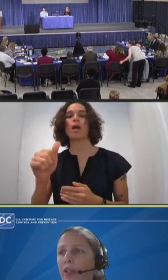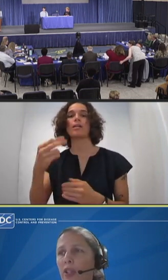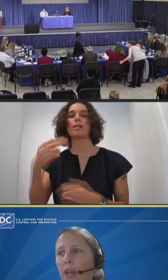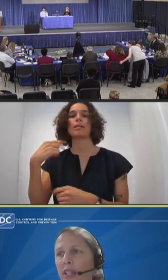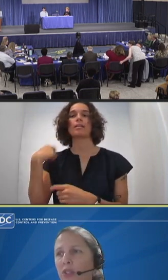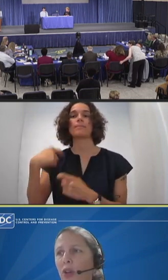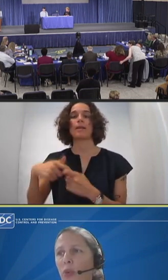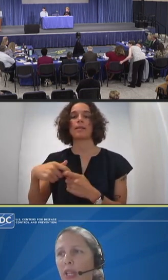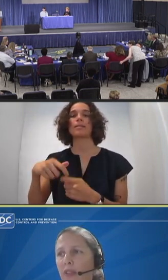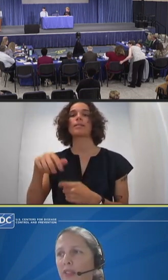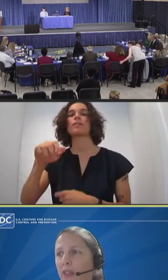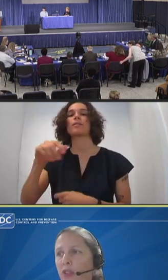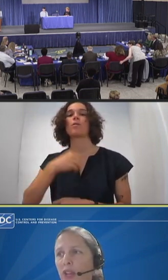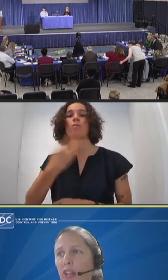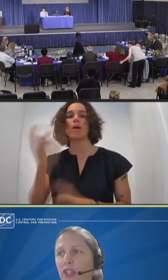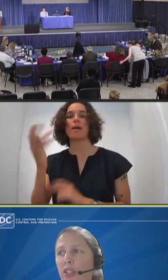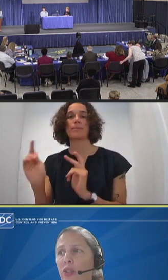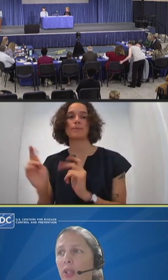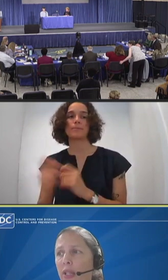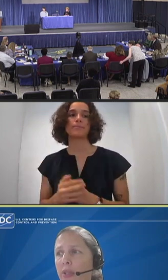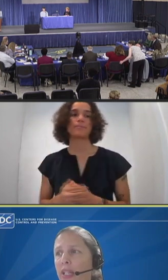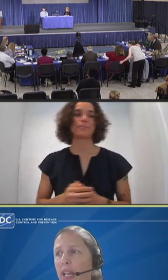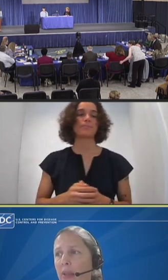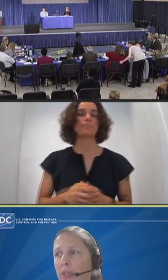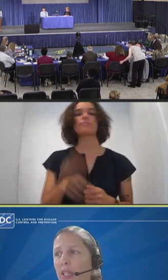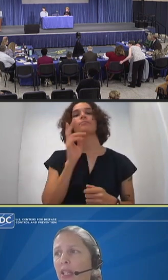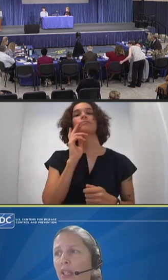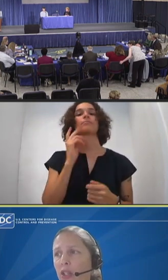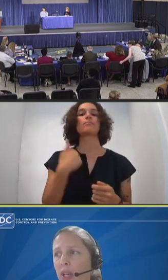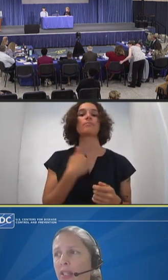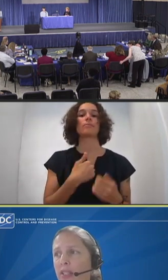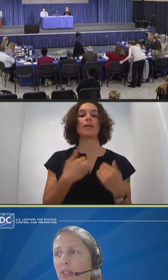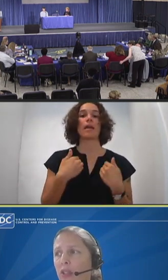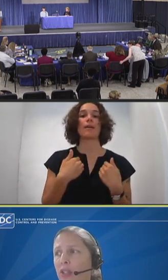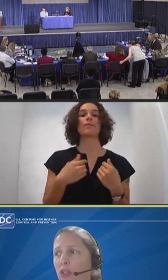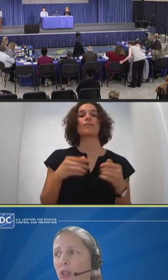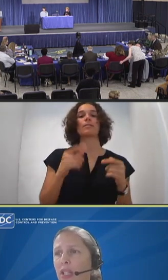So, as you know, we have several strategies to eliminate hep B in the U.S. centered on screening,